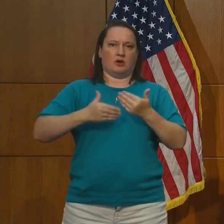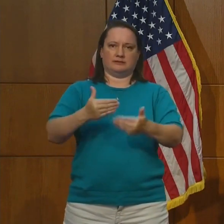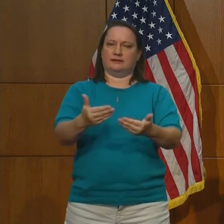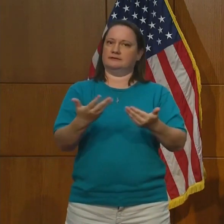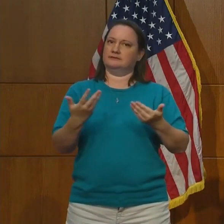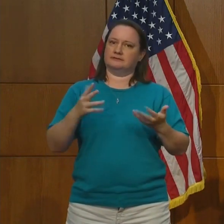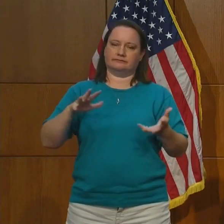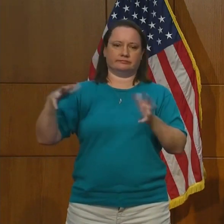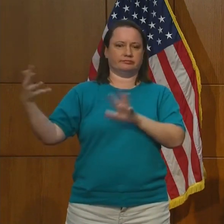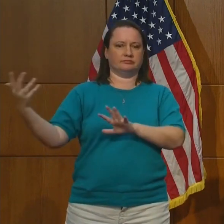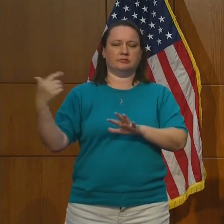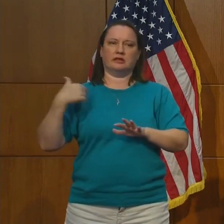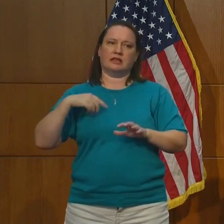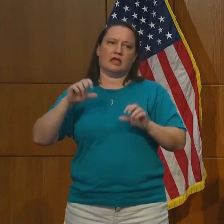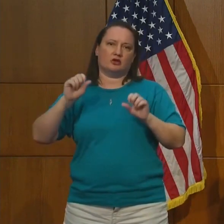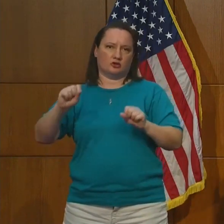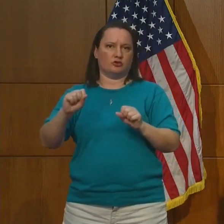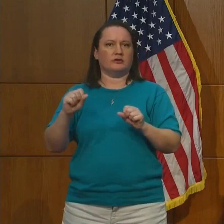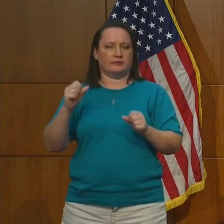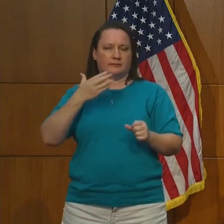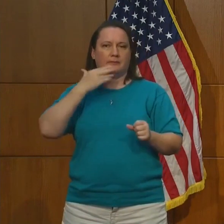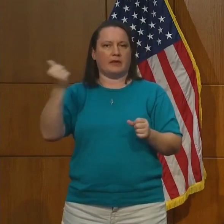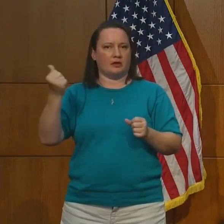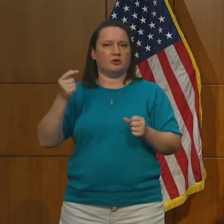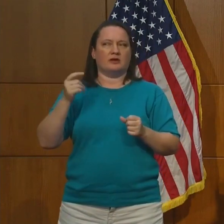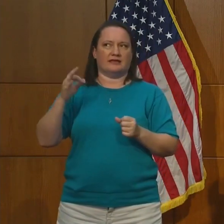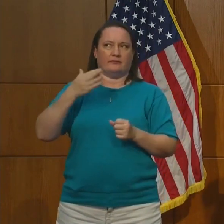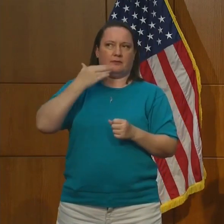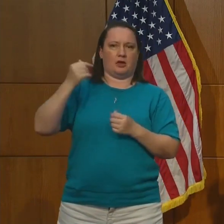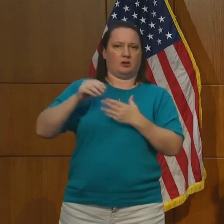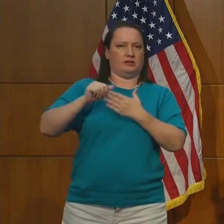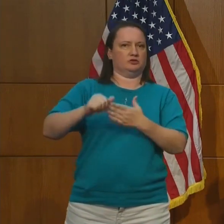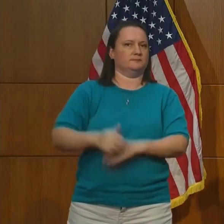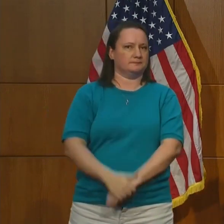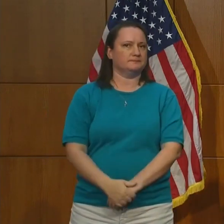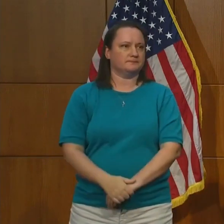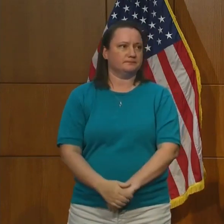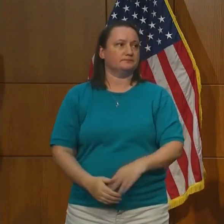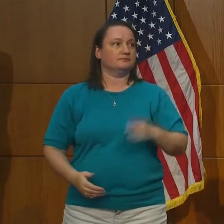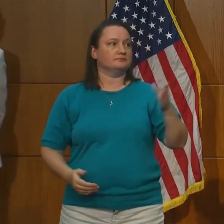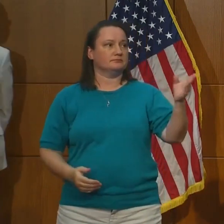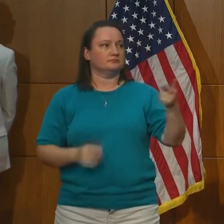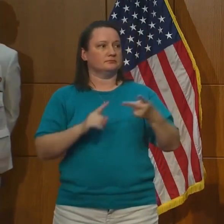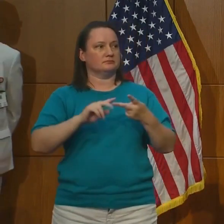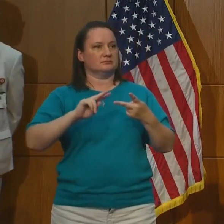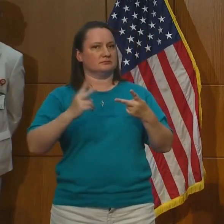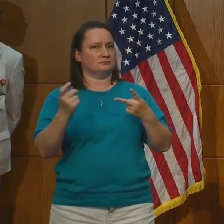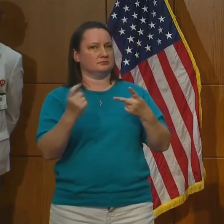ON THEIR OWN GOVERNORS HAD. BECOME OTHER AND IT'S A BIT